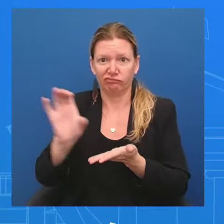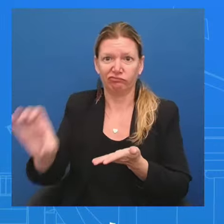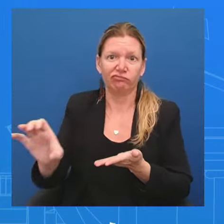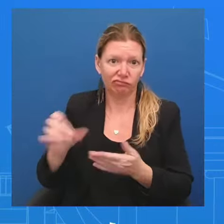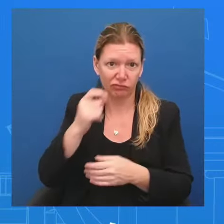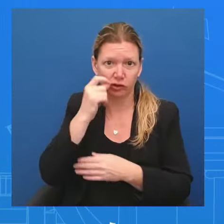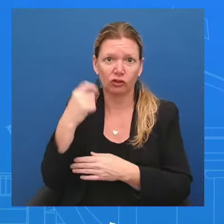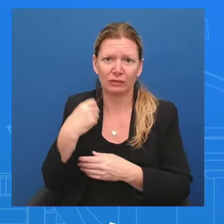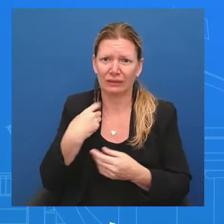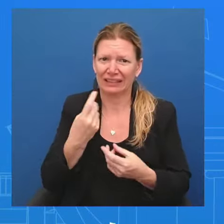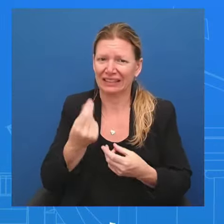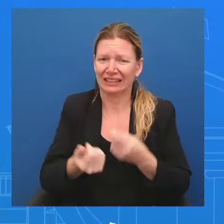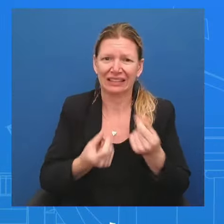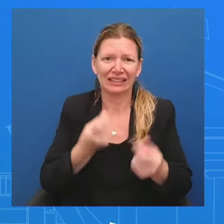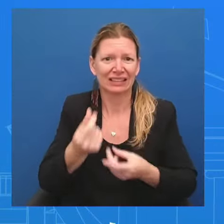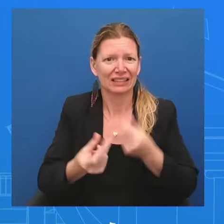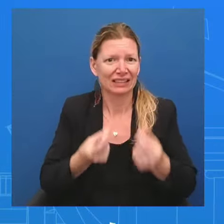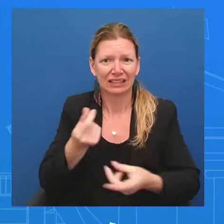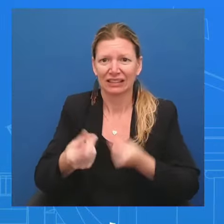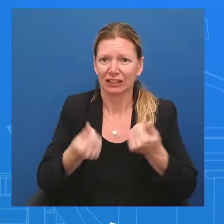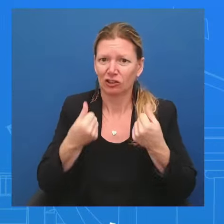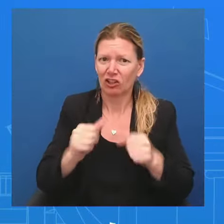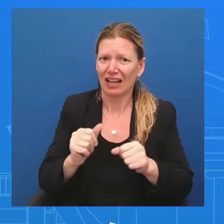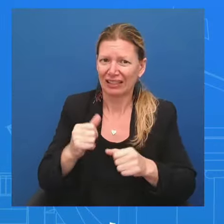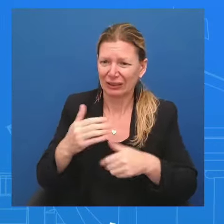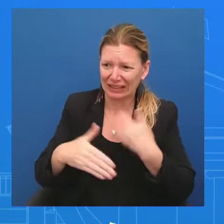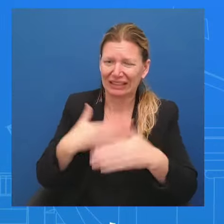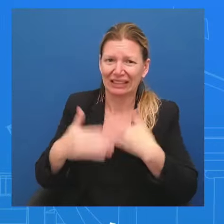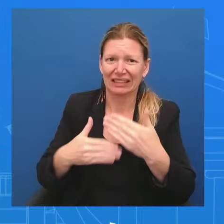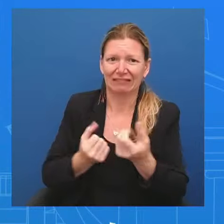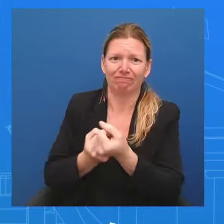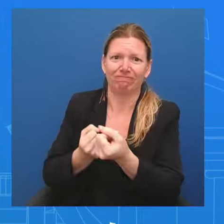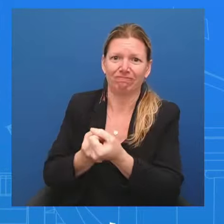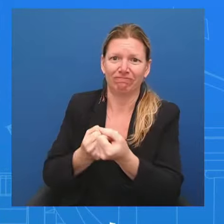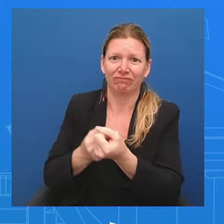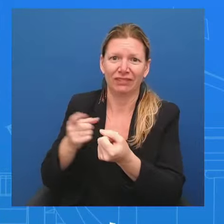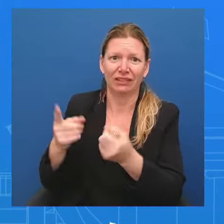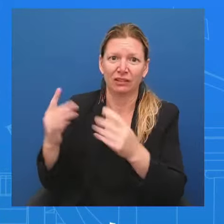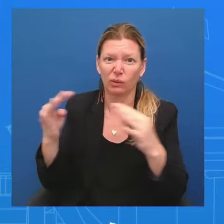And this war, and we all know this, and we heard Jake say this, you heard the Admiral say this,